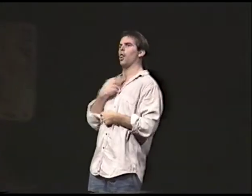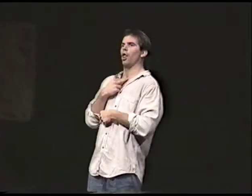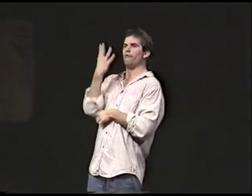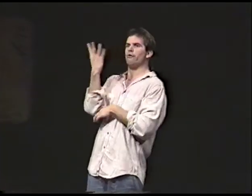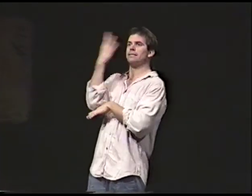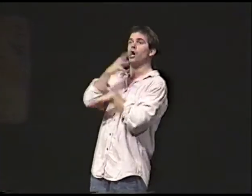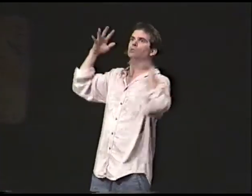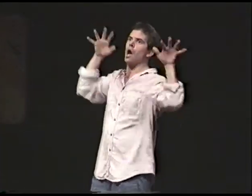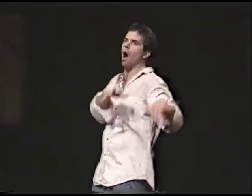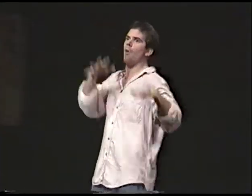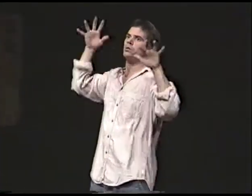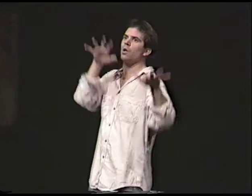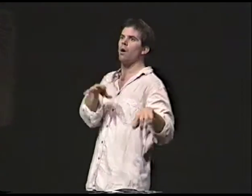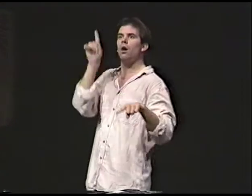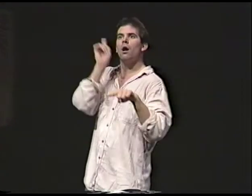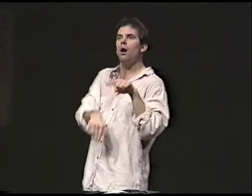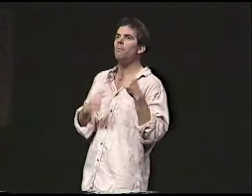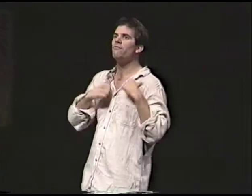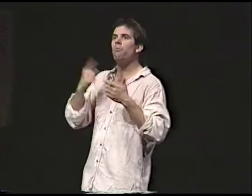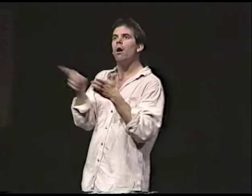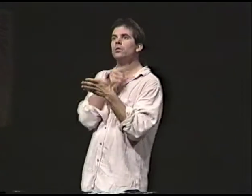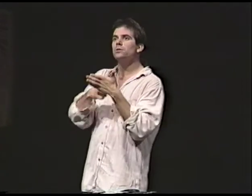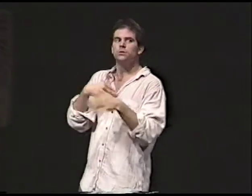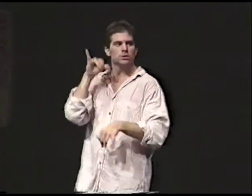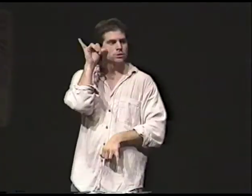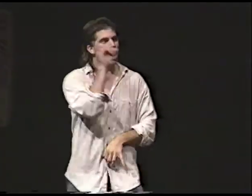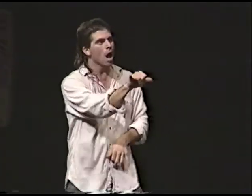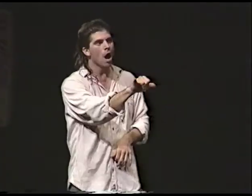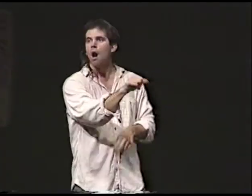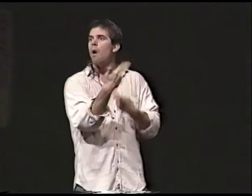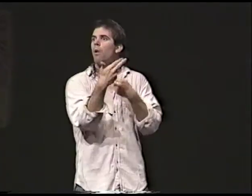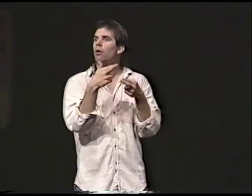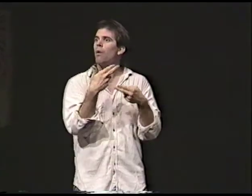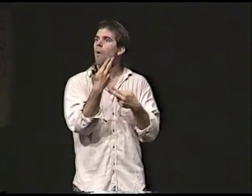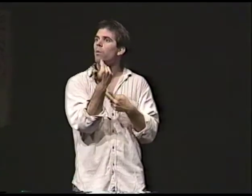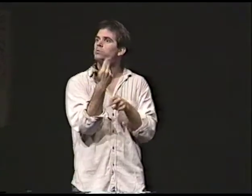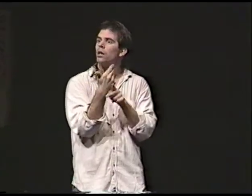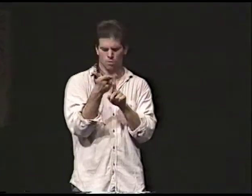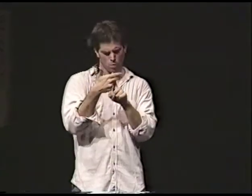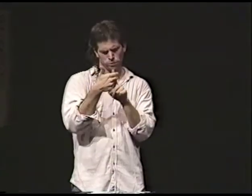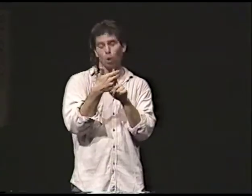I was traveling around. And I was stuck in a snowstorm in Virginia for four days. And things were canceled.